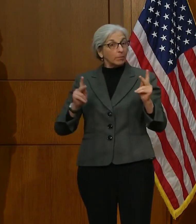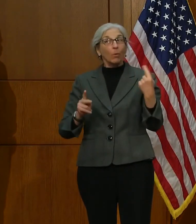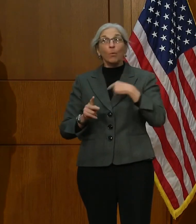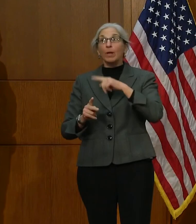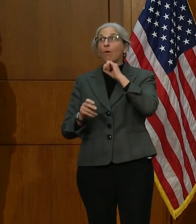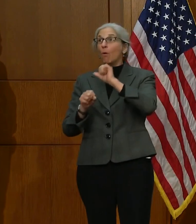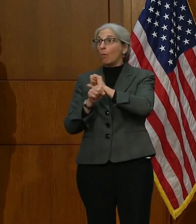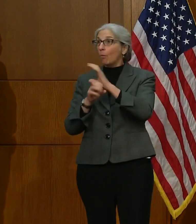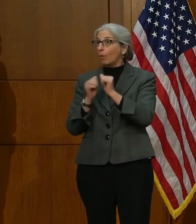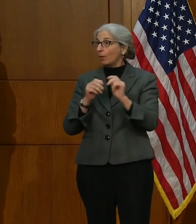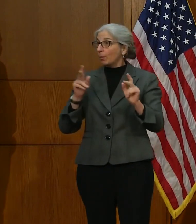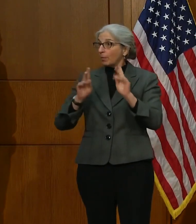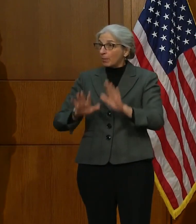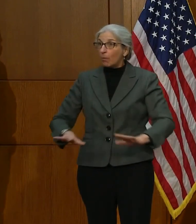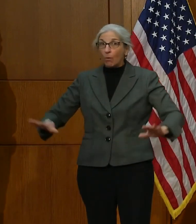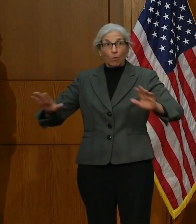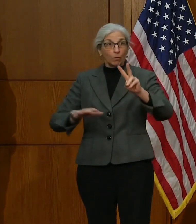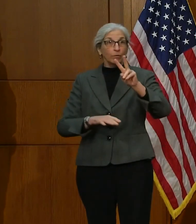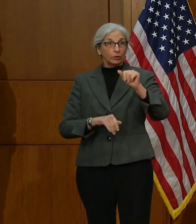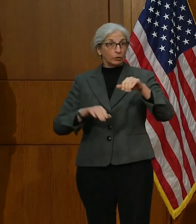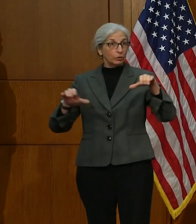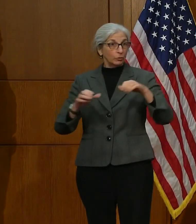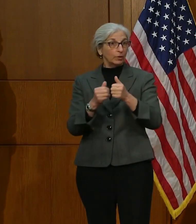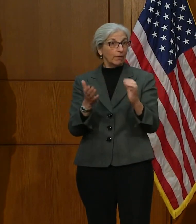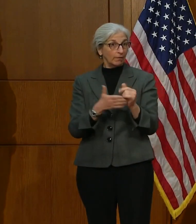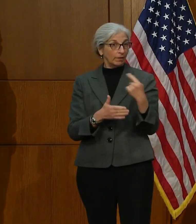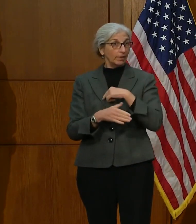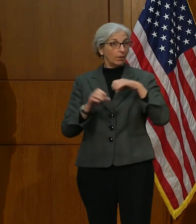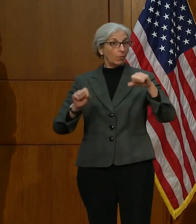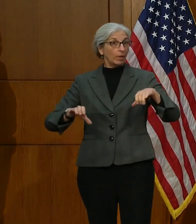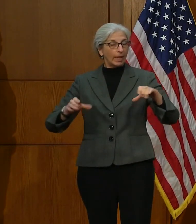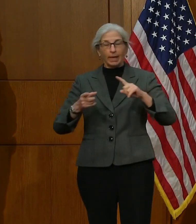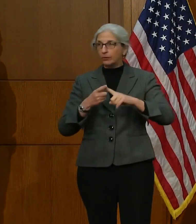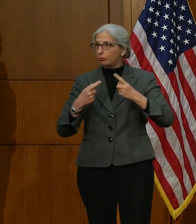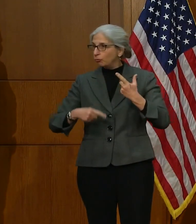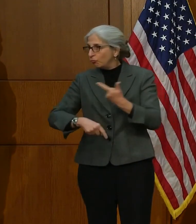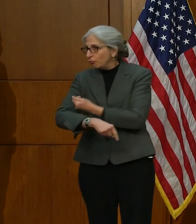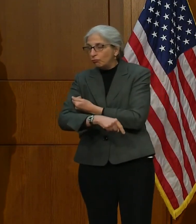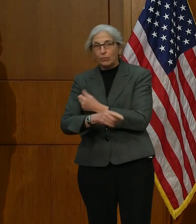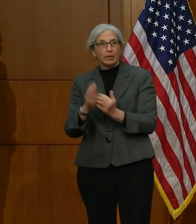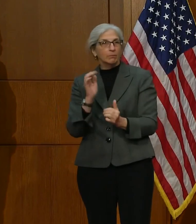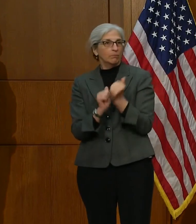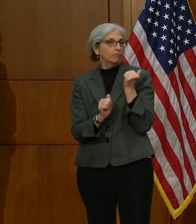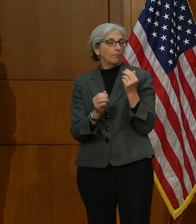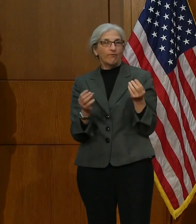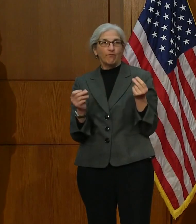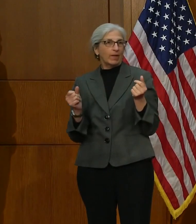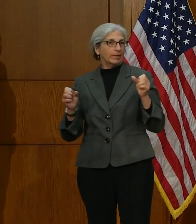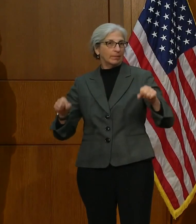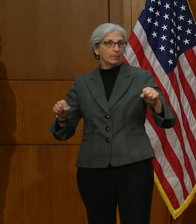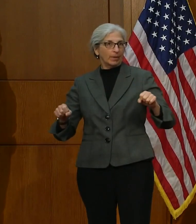GET IT ON. DHE JUST WANT PEOPLE TO KNOW WE'RE WORKING WITH FOLKS ACROSS VIRGINIA DOING EVERYTHING THAT WE CAN TO GET